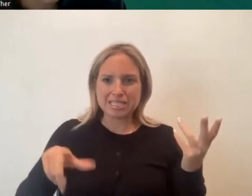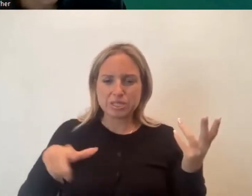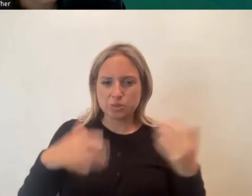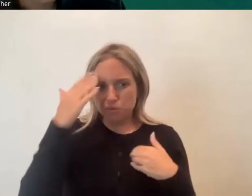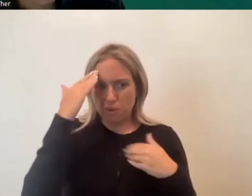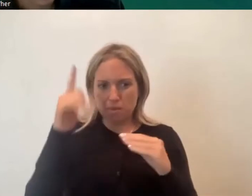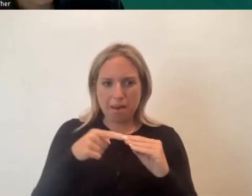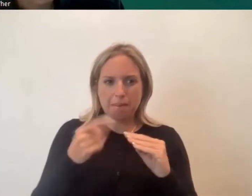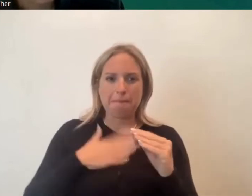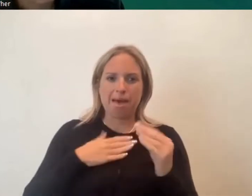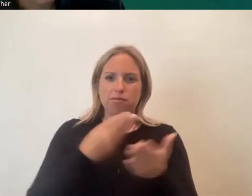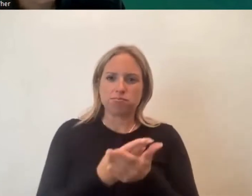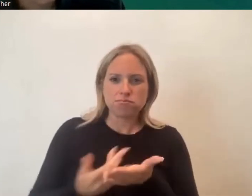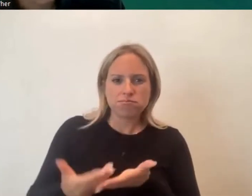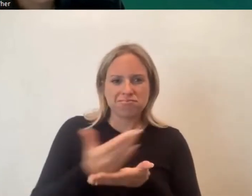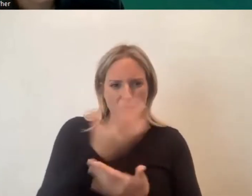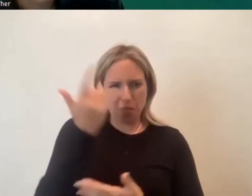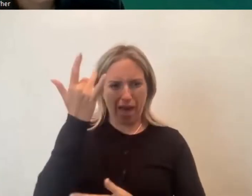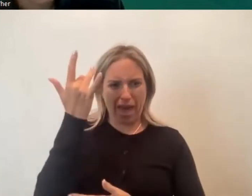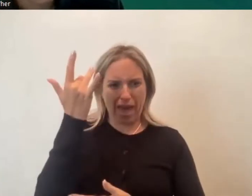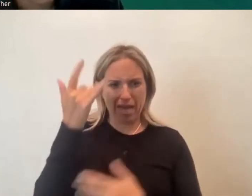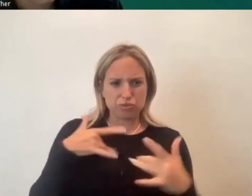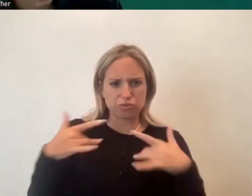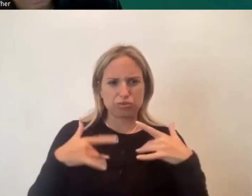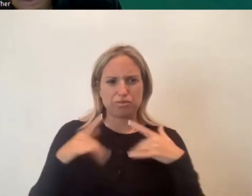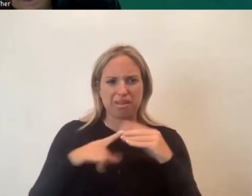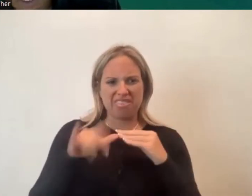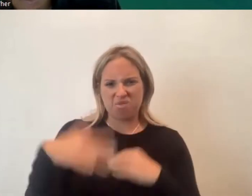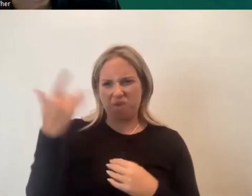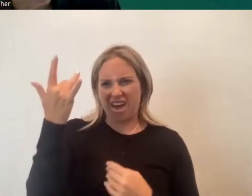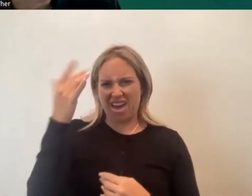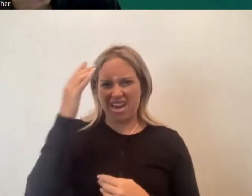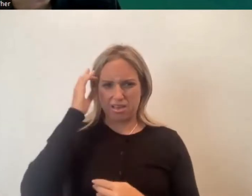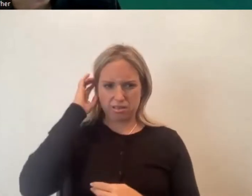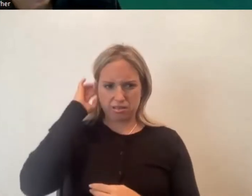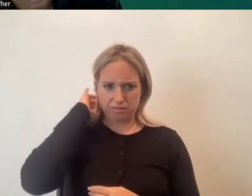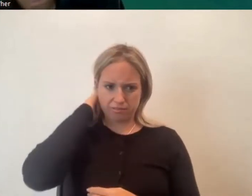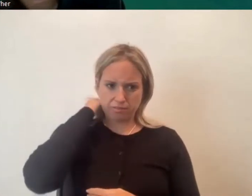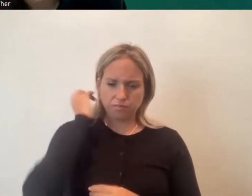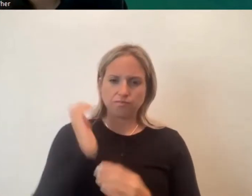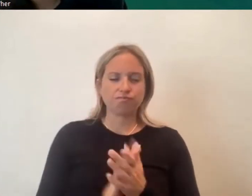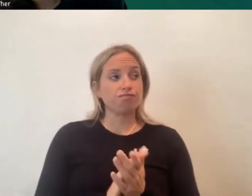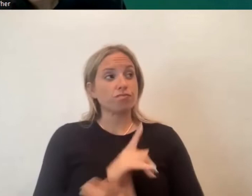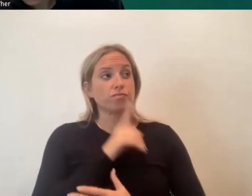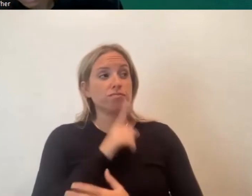my income? Why are they concerned about this? Lanie: So really for two reasons.